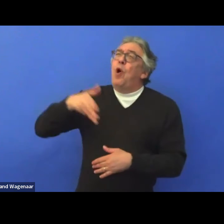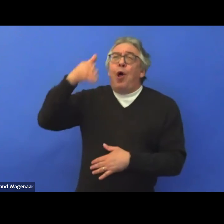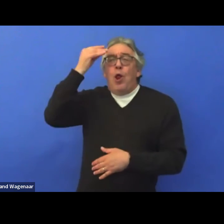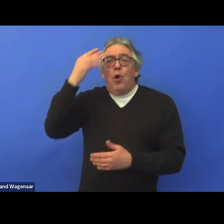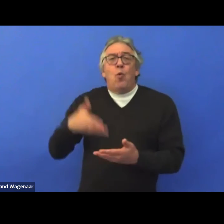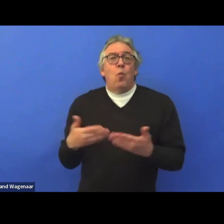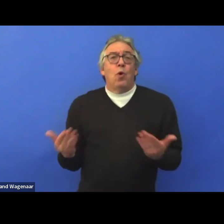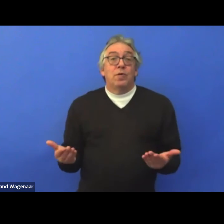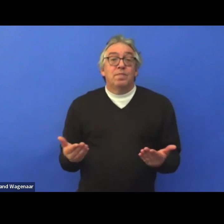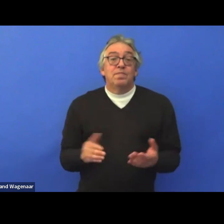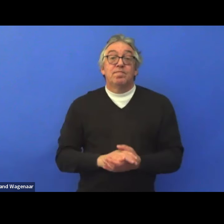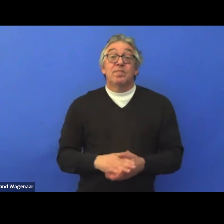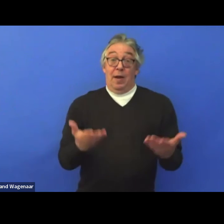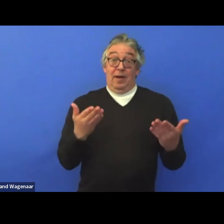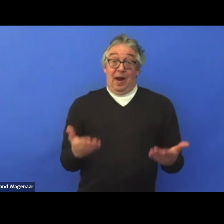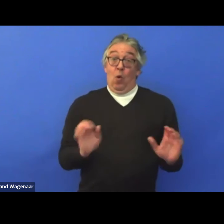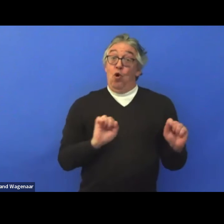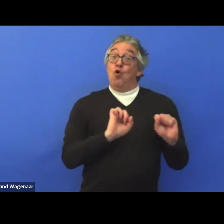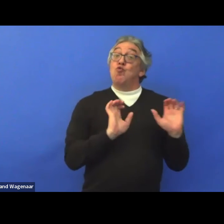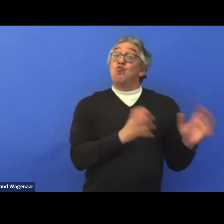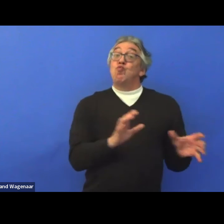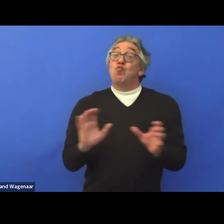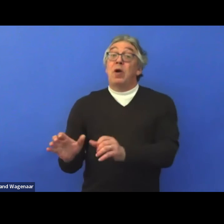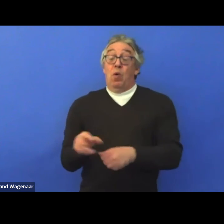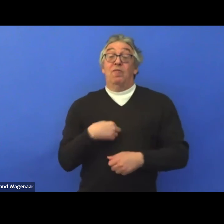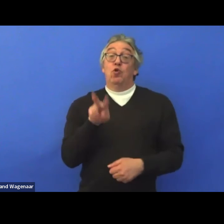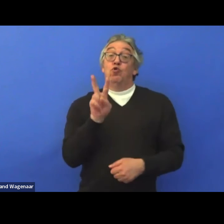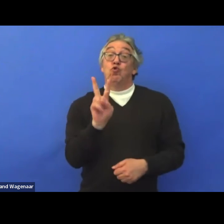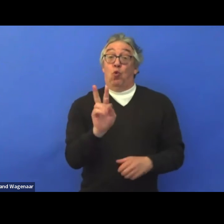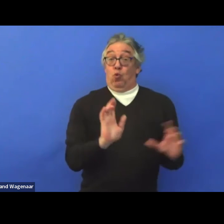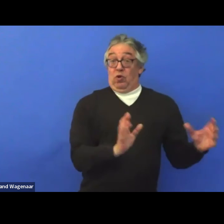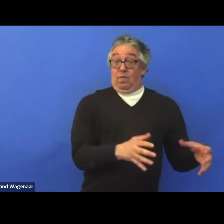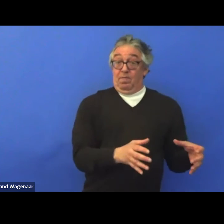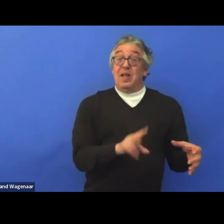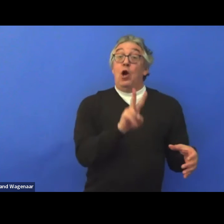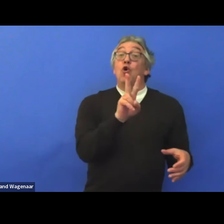Two sessions running concurrently. Sessions will be 20 minutes.